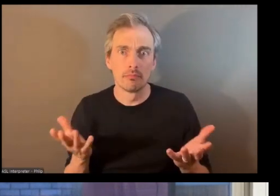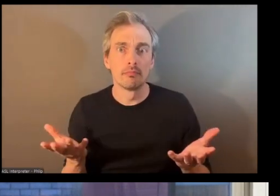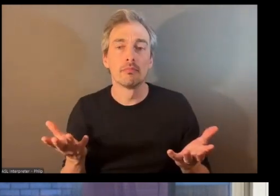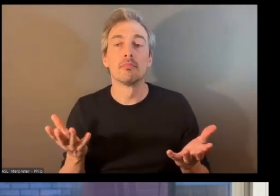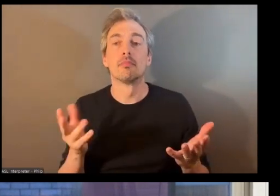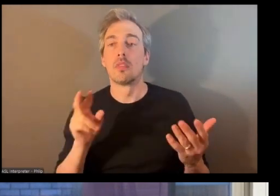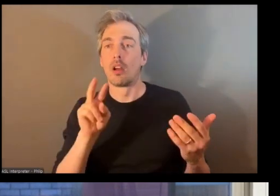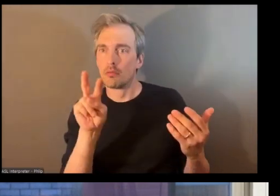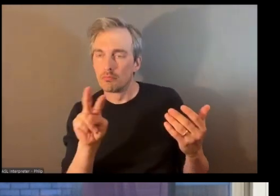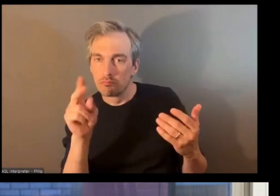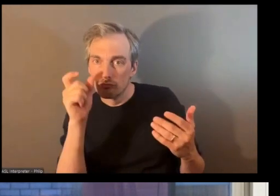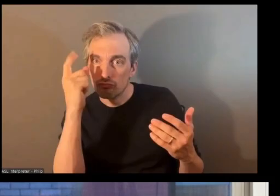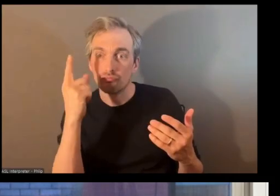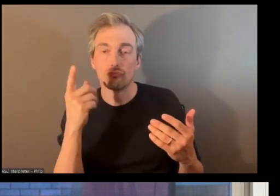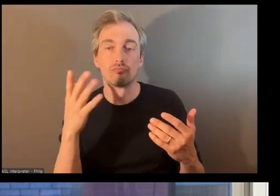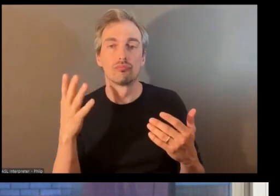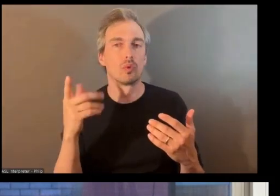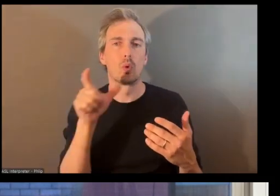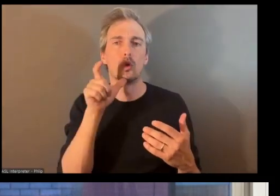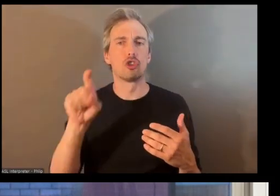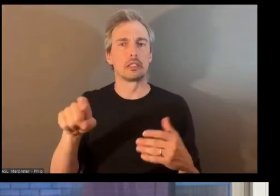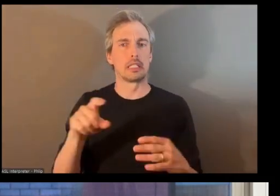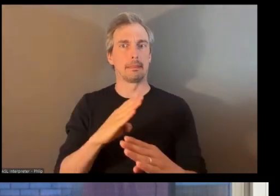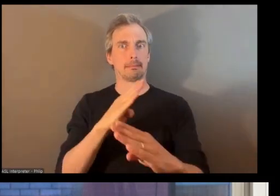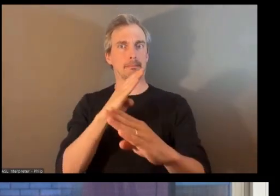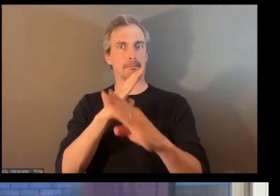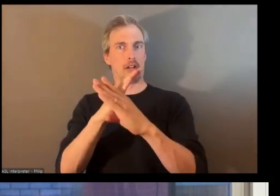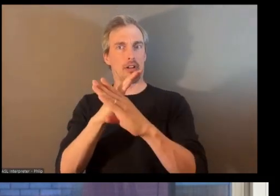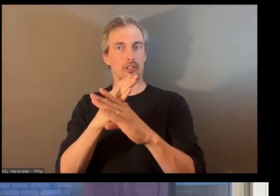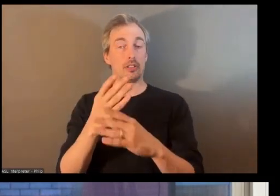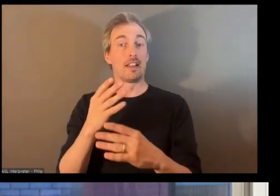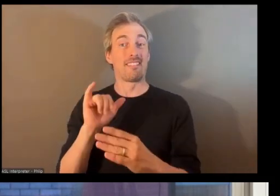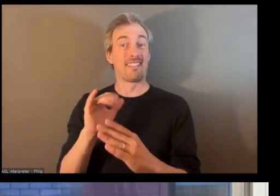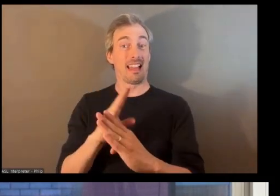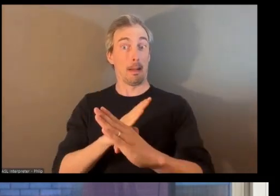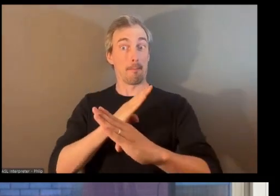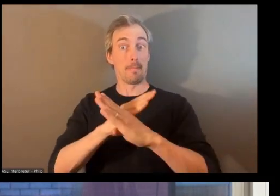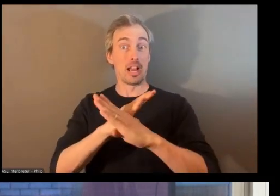And the barrier can be... You know... Content that is too complex,